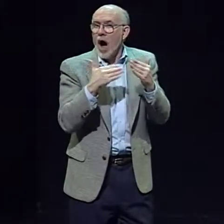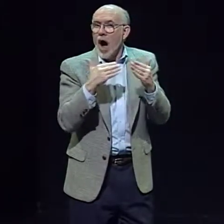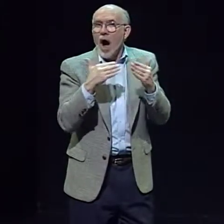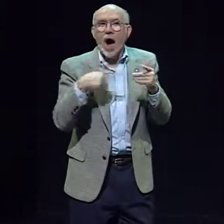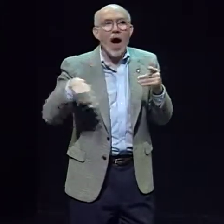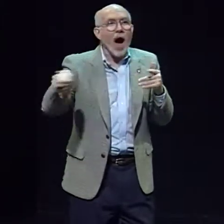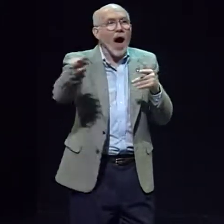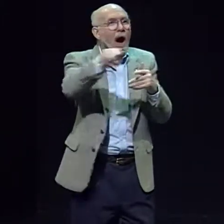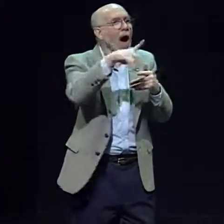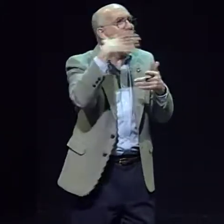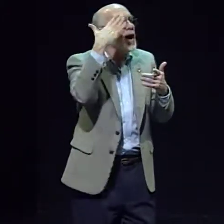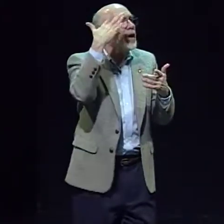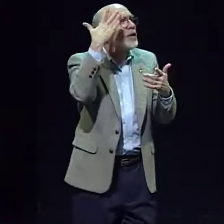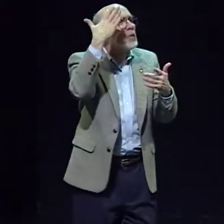AND WHERE WE'RE GOING.